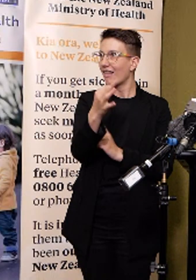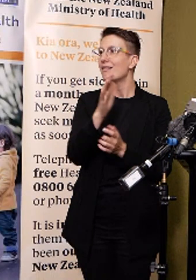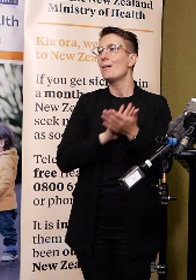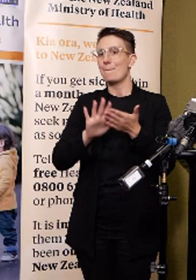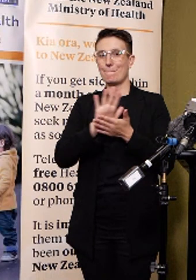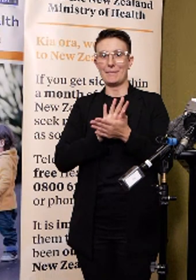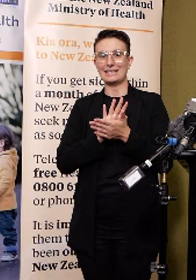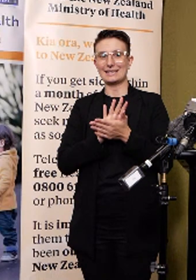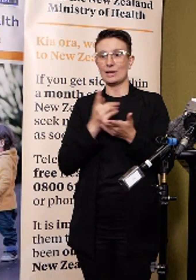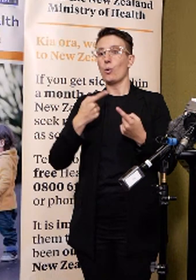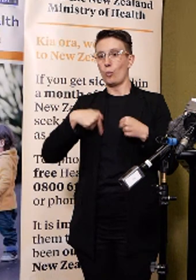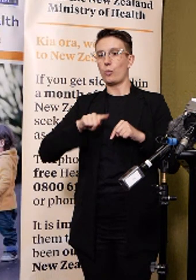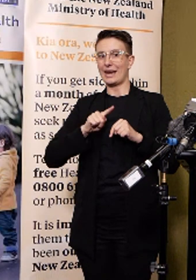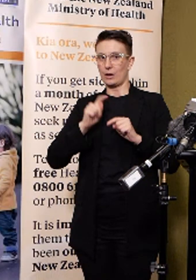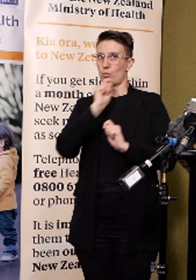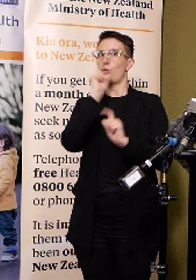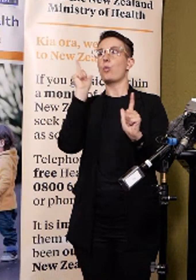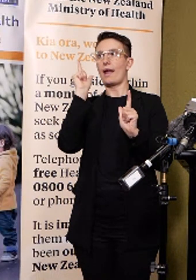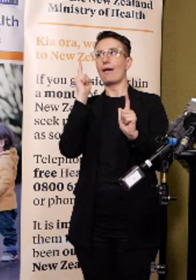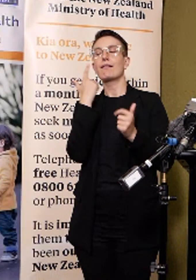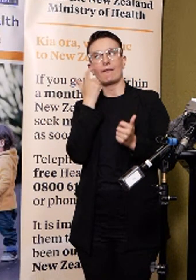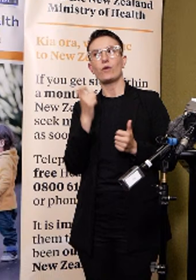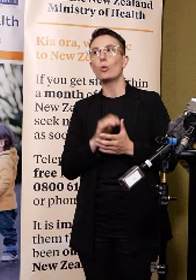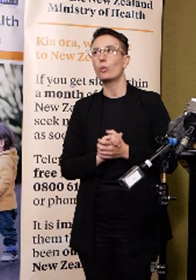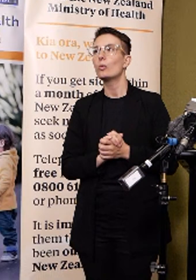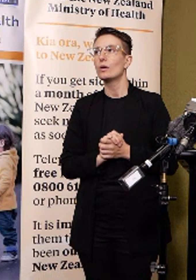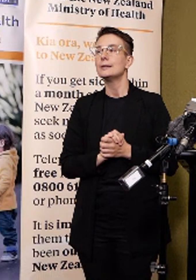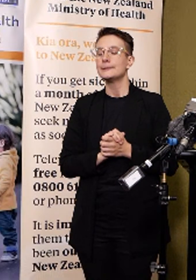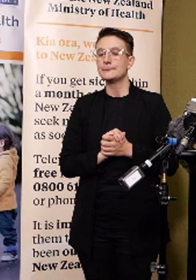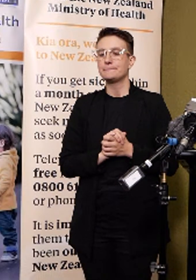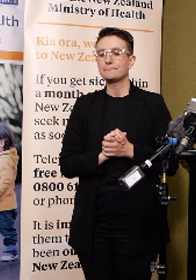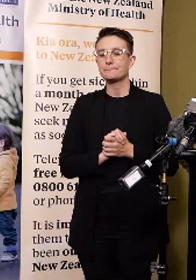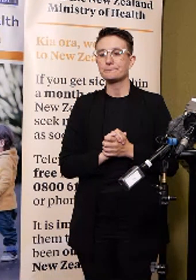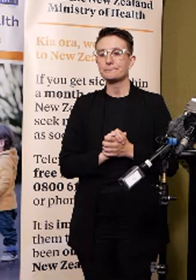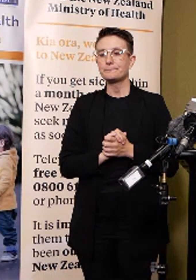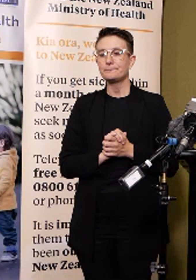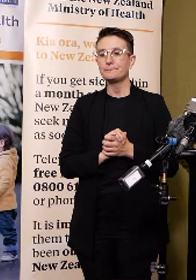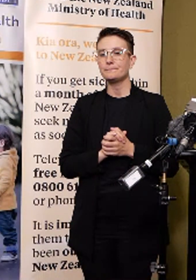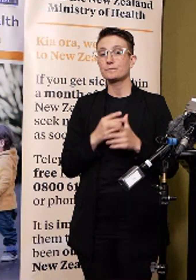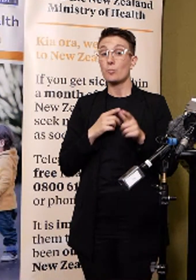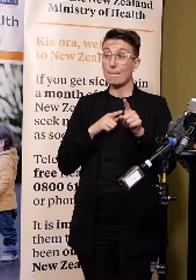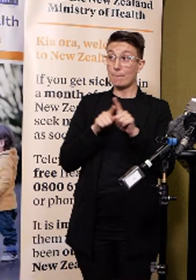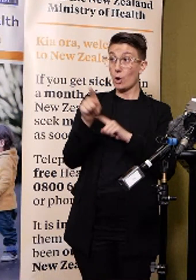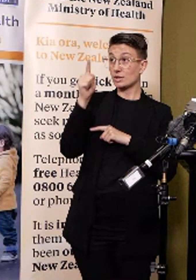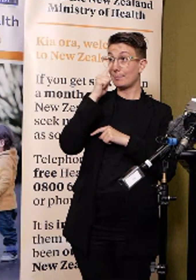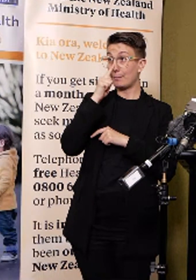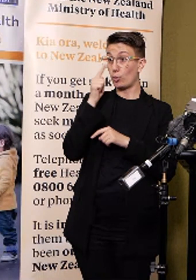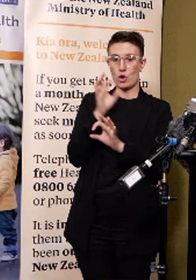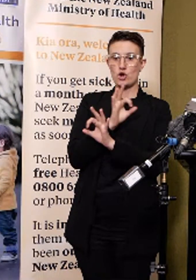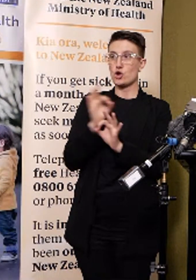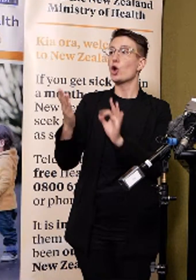of what we're doing. And likewise, you will recall, most of the people who are non-New Zealanders, the 59 people who